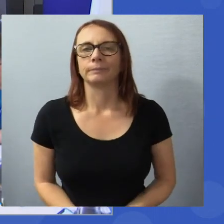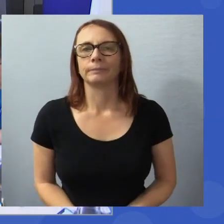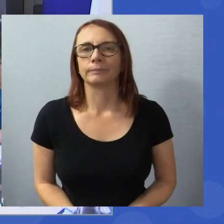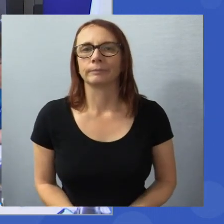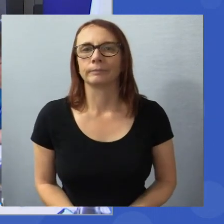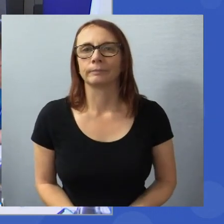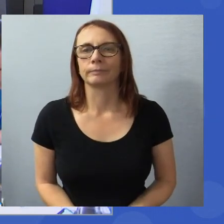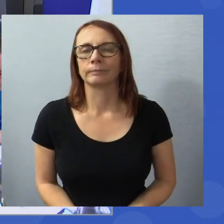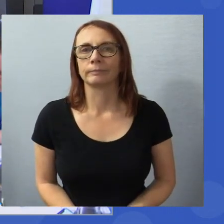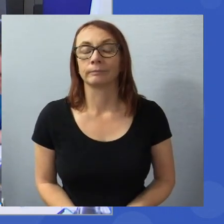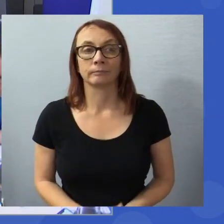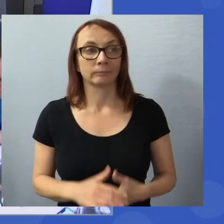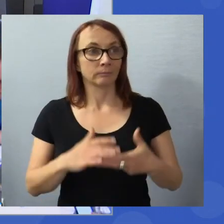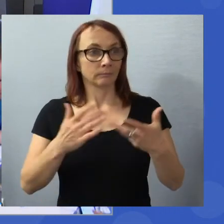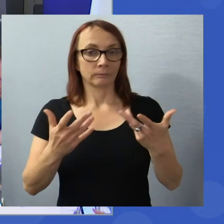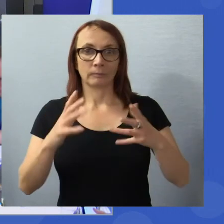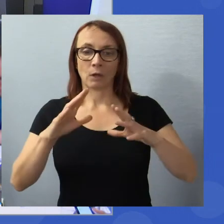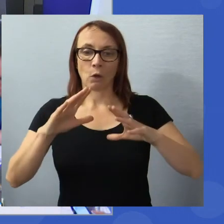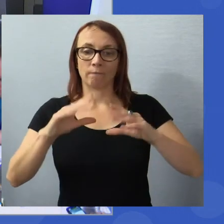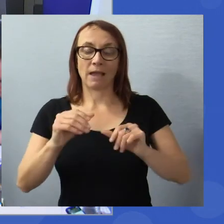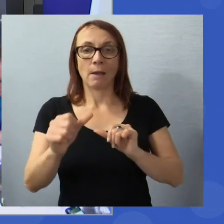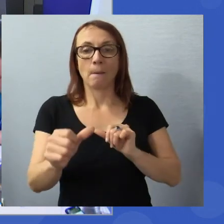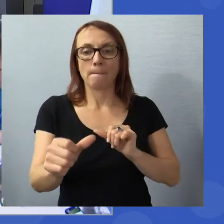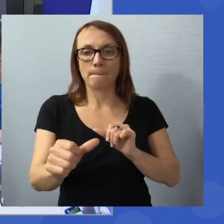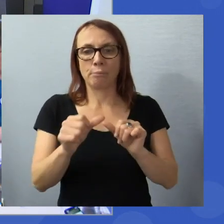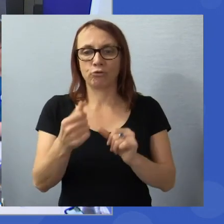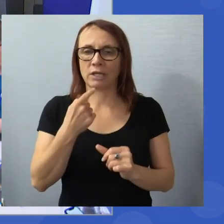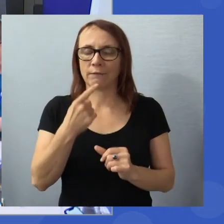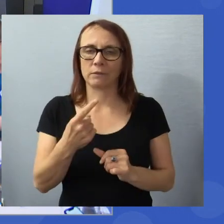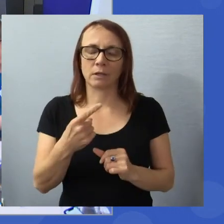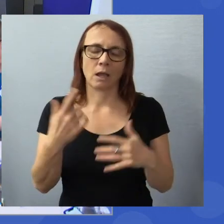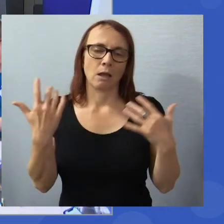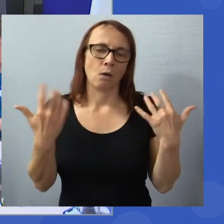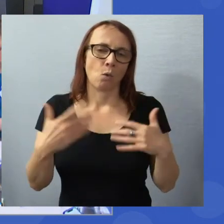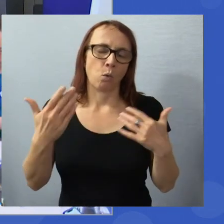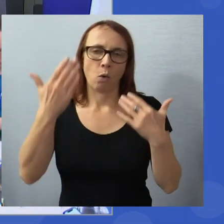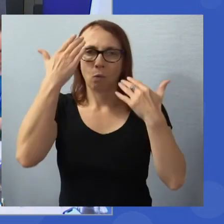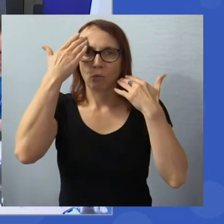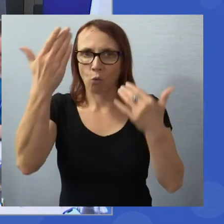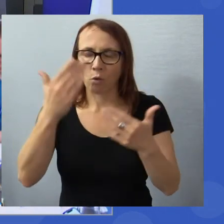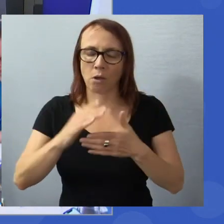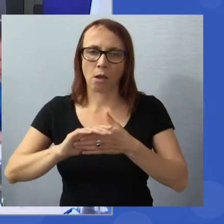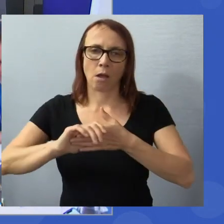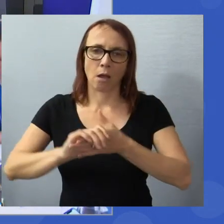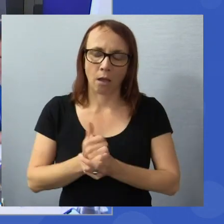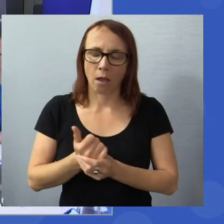I just wanted to finish now and very briefly by saying it has been my absolute honor and privilege to work with you across this week-end